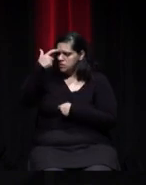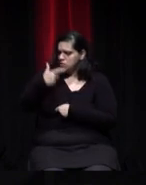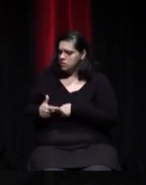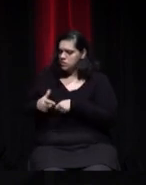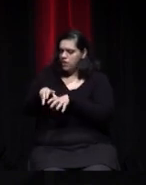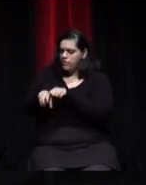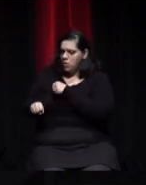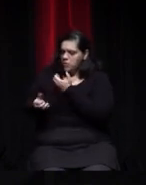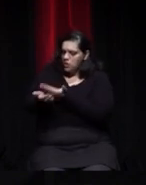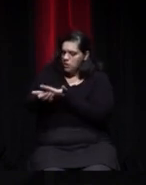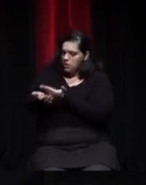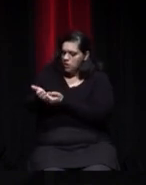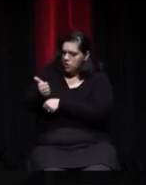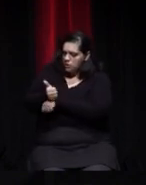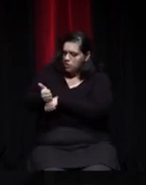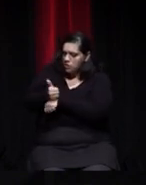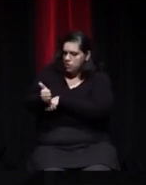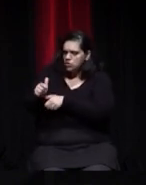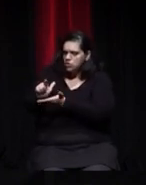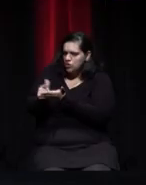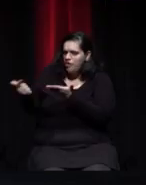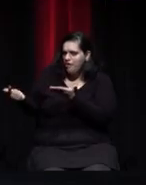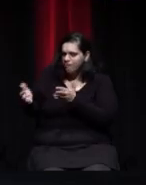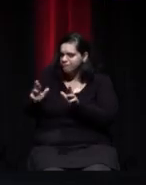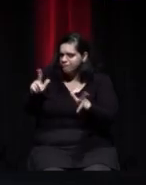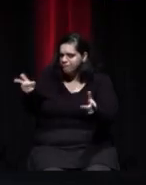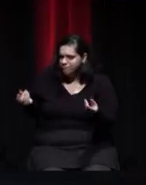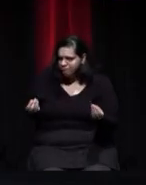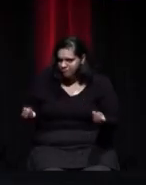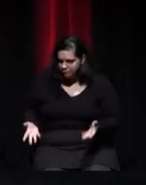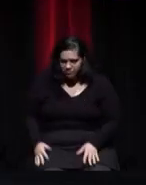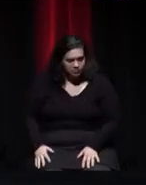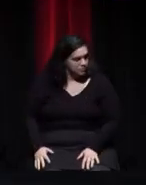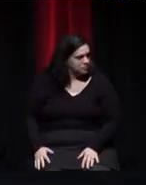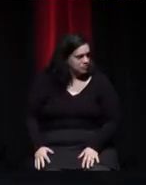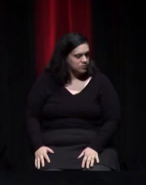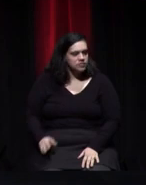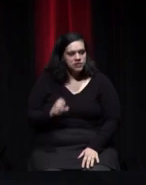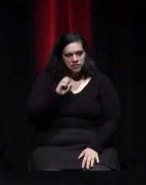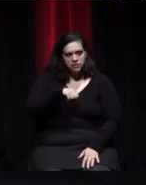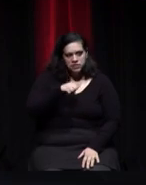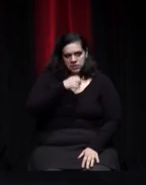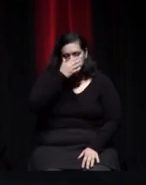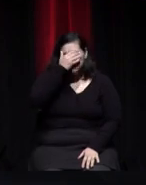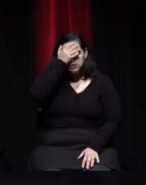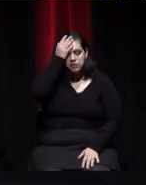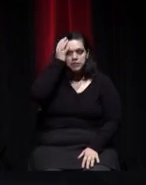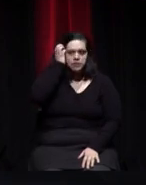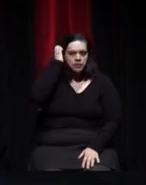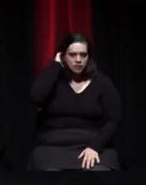Does it make any difference?" It makes all the difference. It's a great question